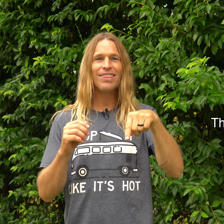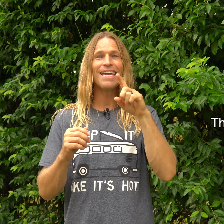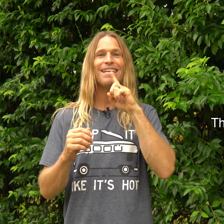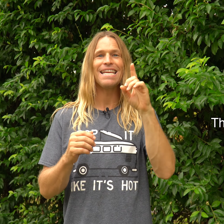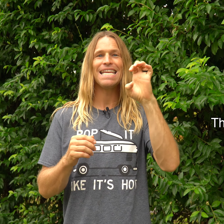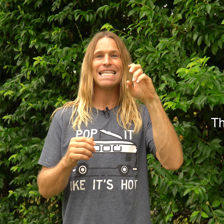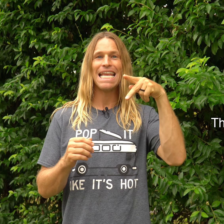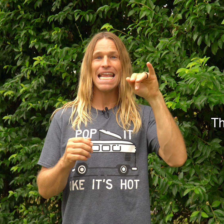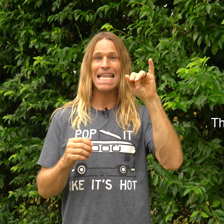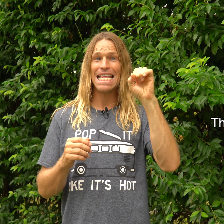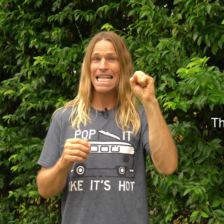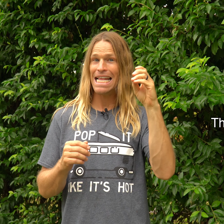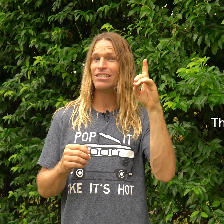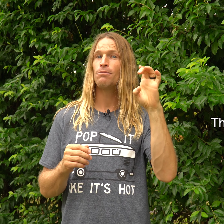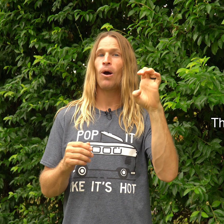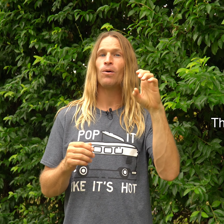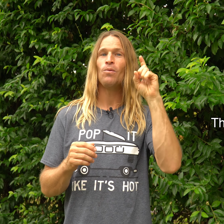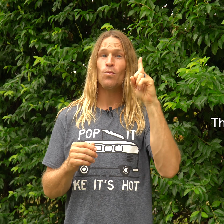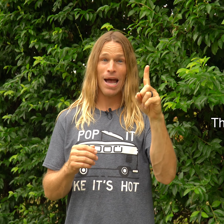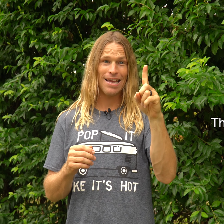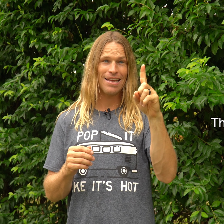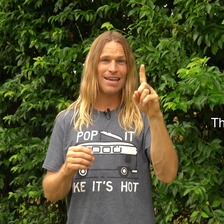This is episode one